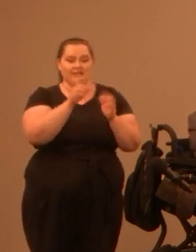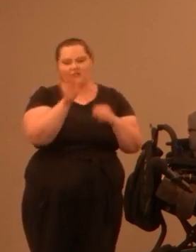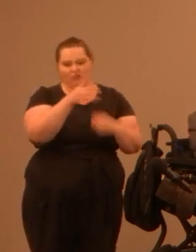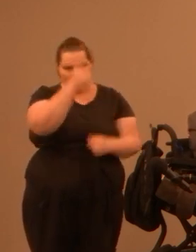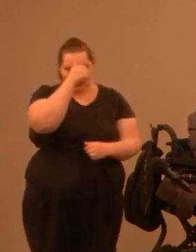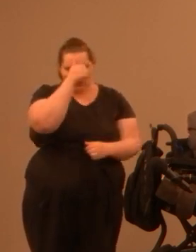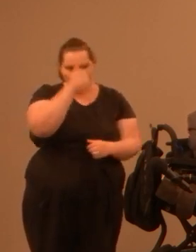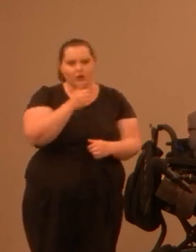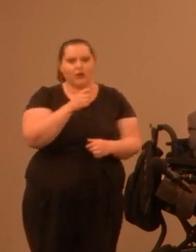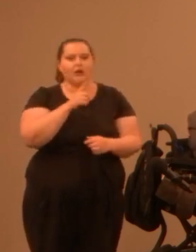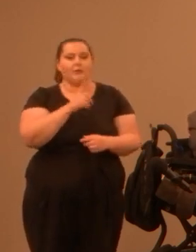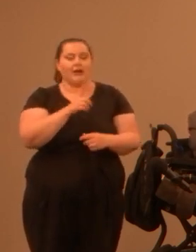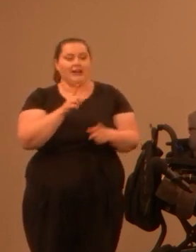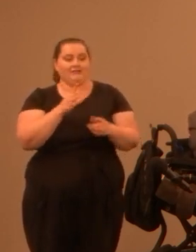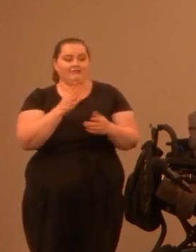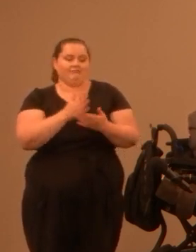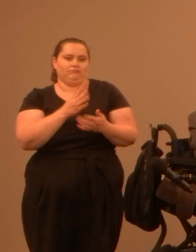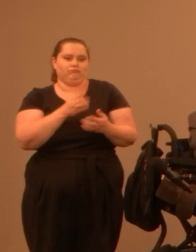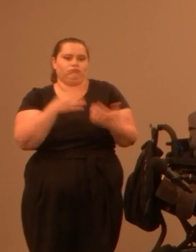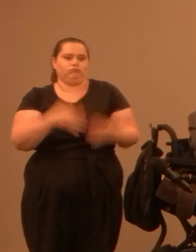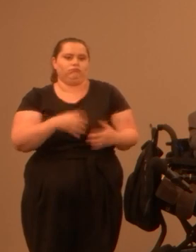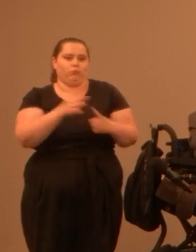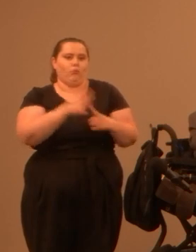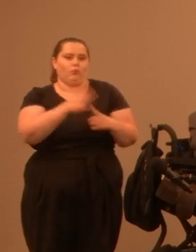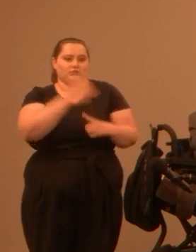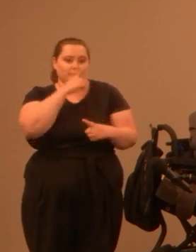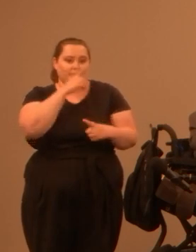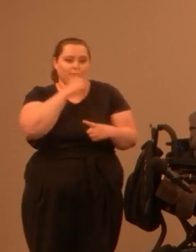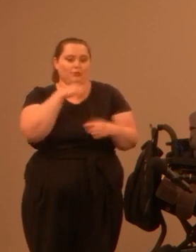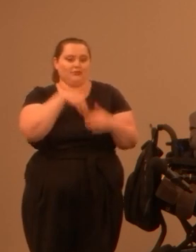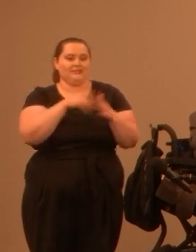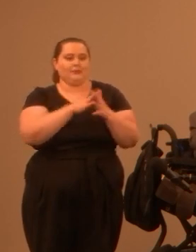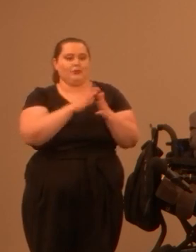incredibly important people in W3C have had all sorts of ideas,